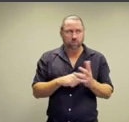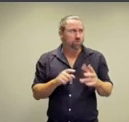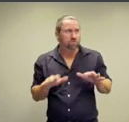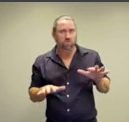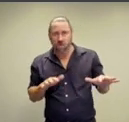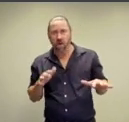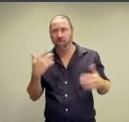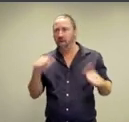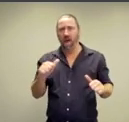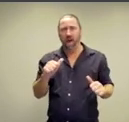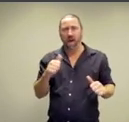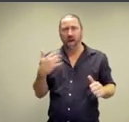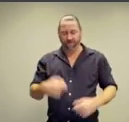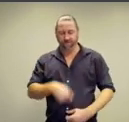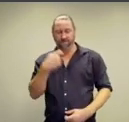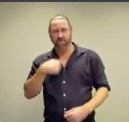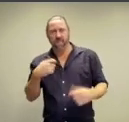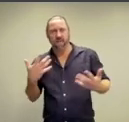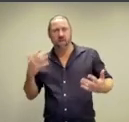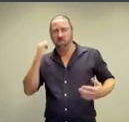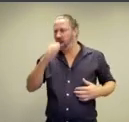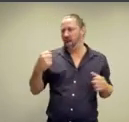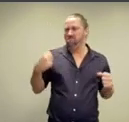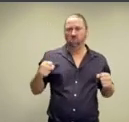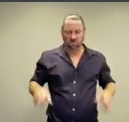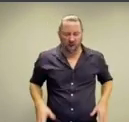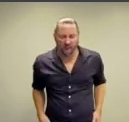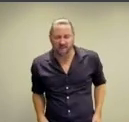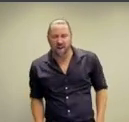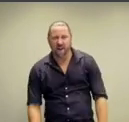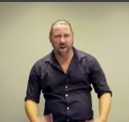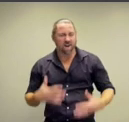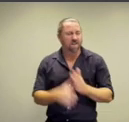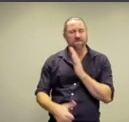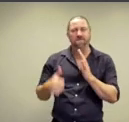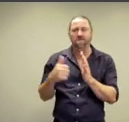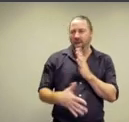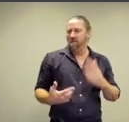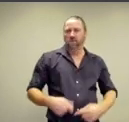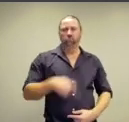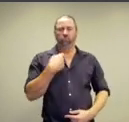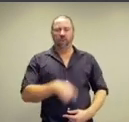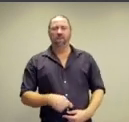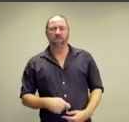a common model to model themselves after, swayed by black motorcycle leather.